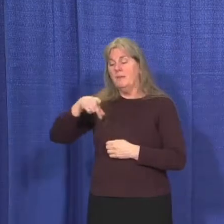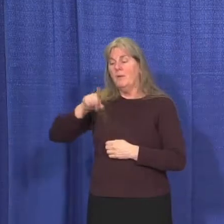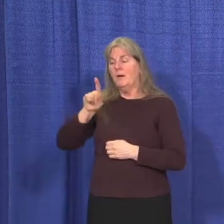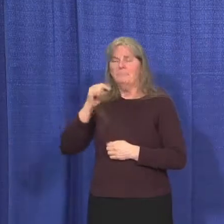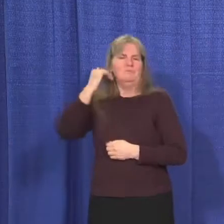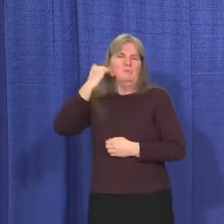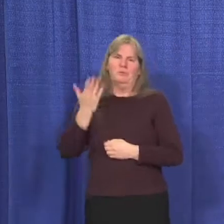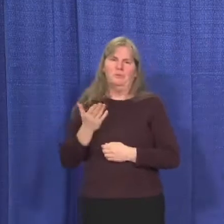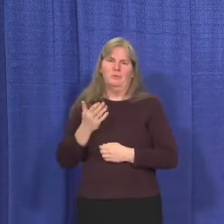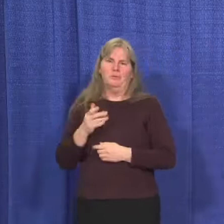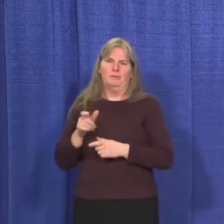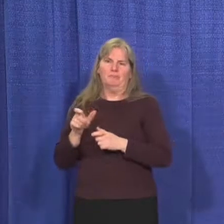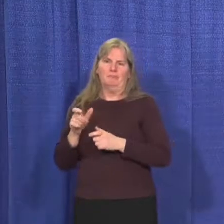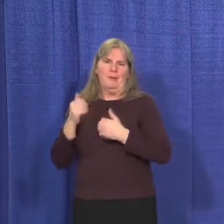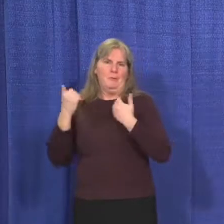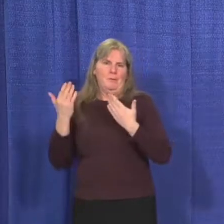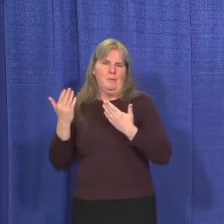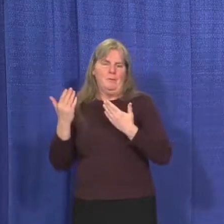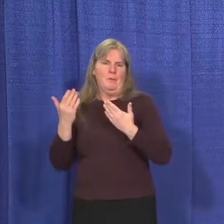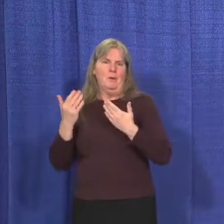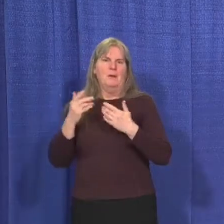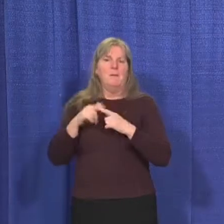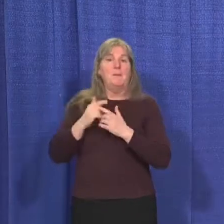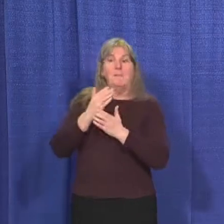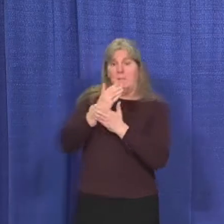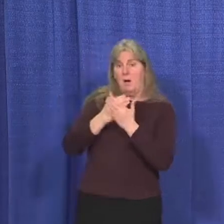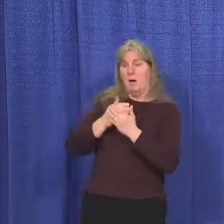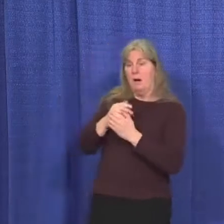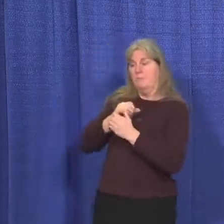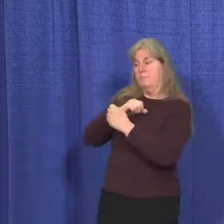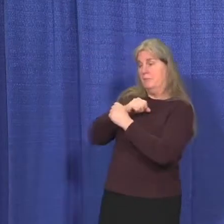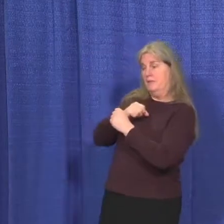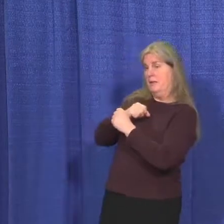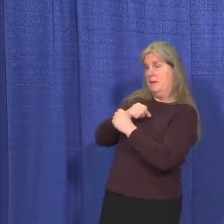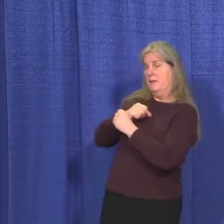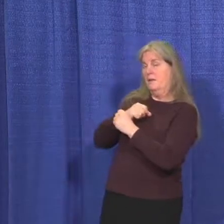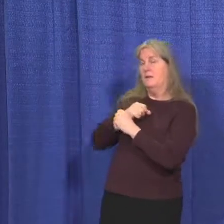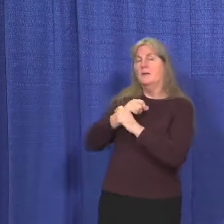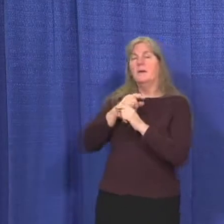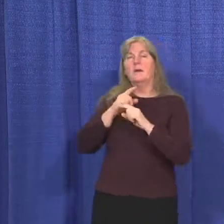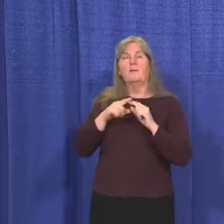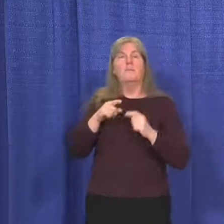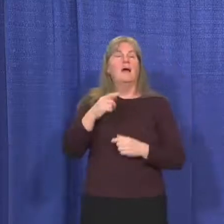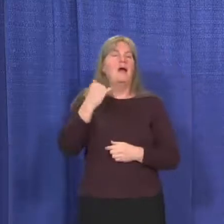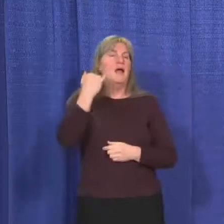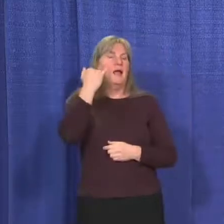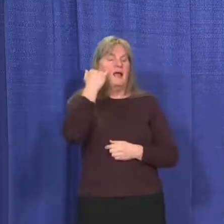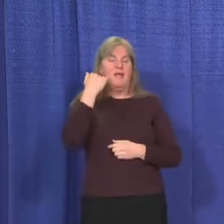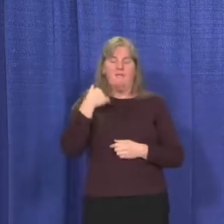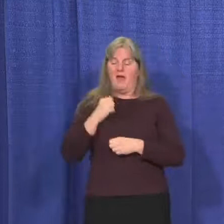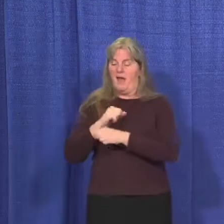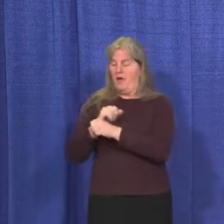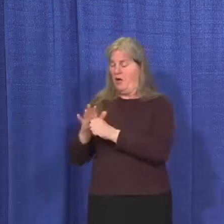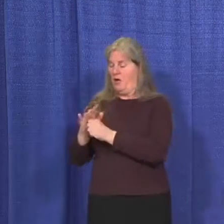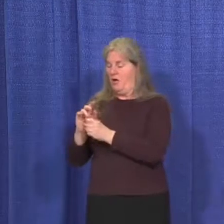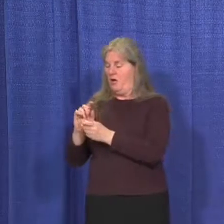It would likely be at least partially protective but if we did see a vaccine resistant